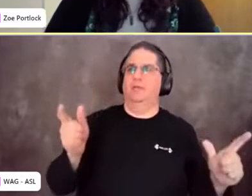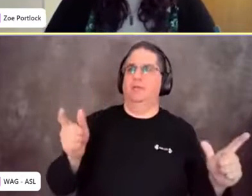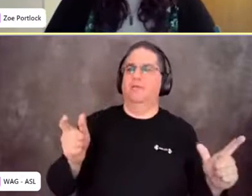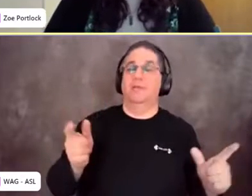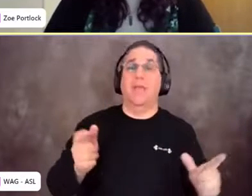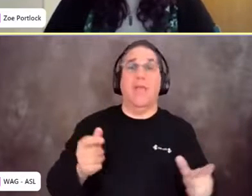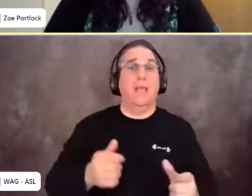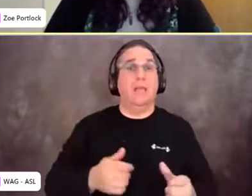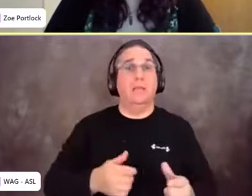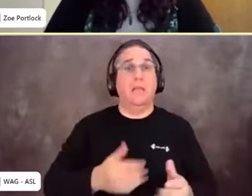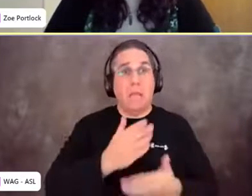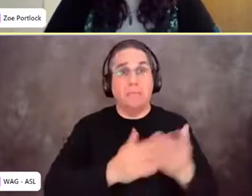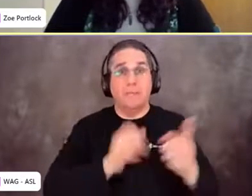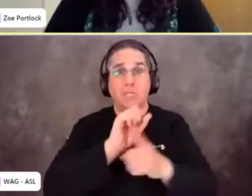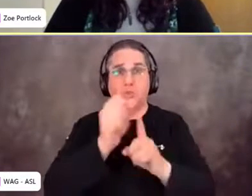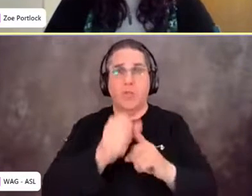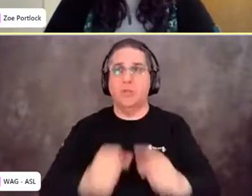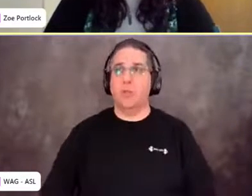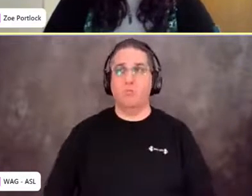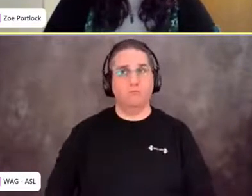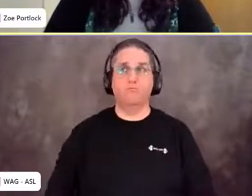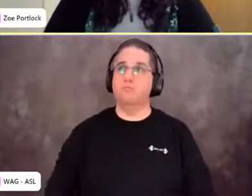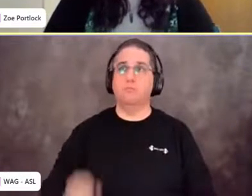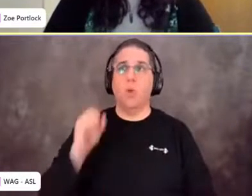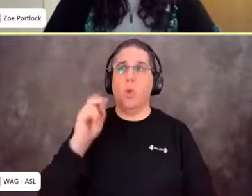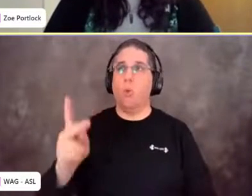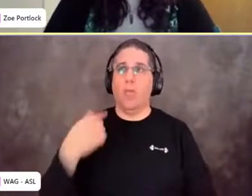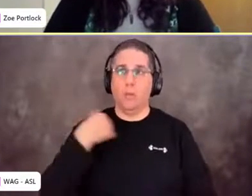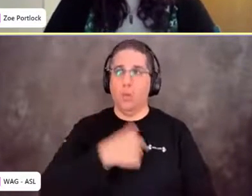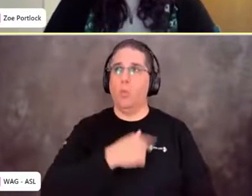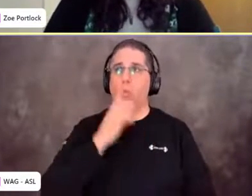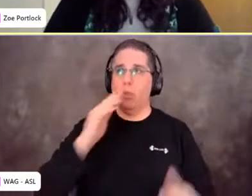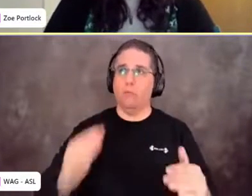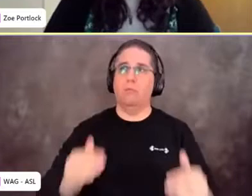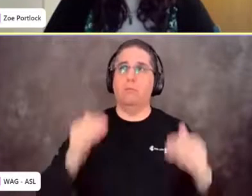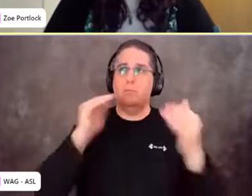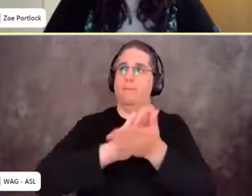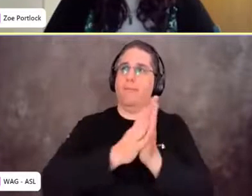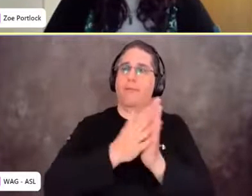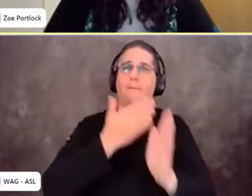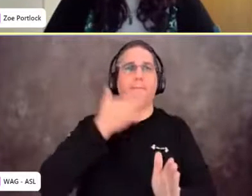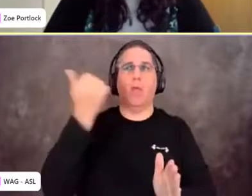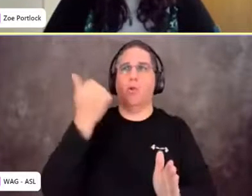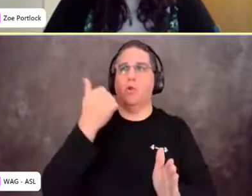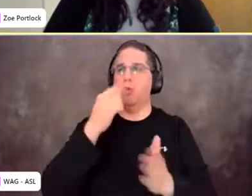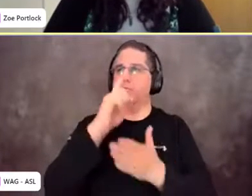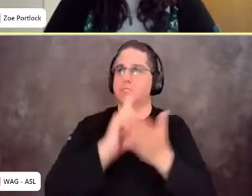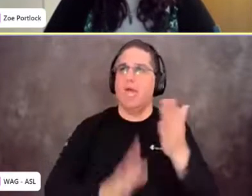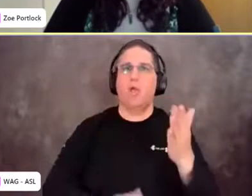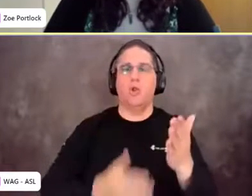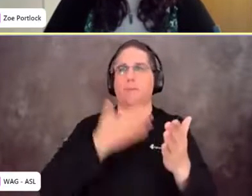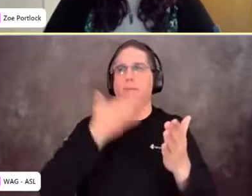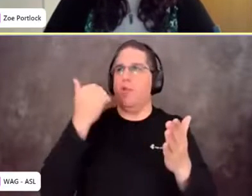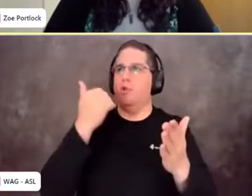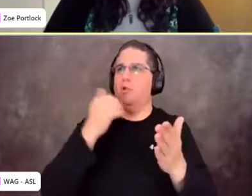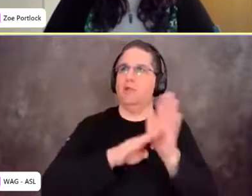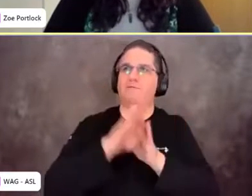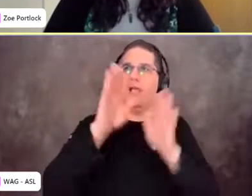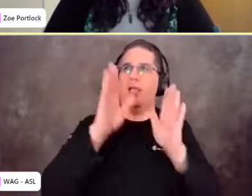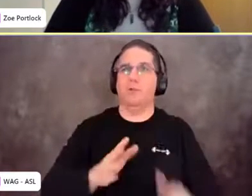to a bit later. It was often surprised almost, or in the best cases people saw it as an opportunity to